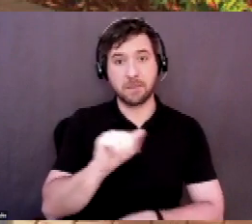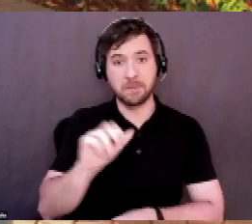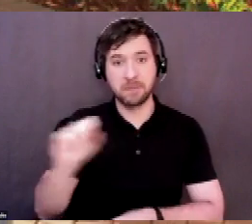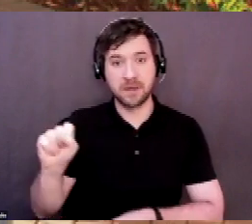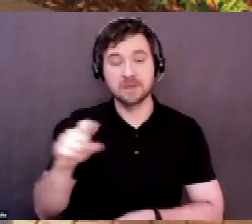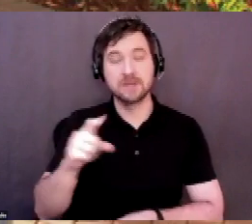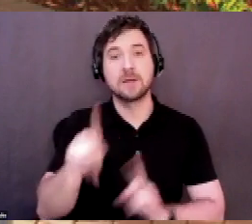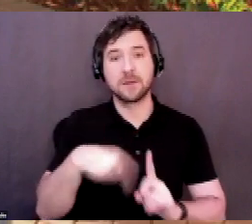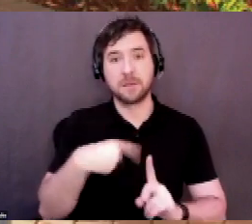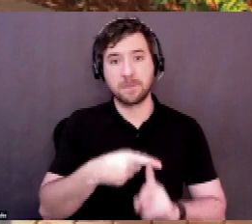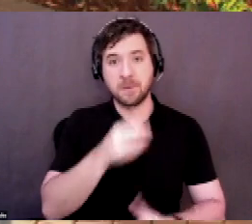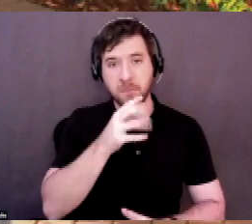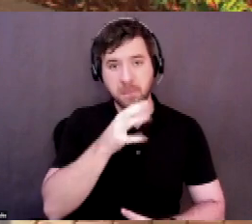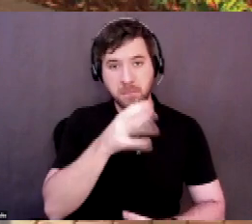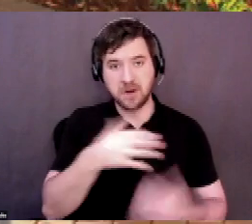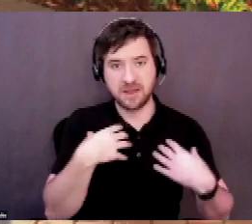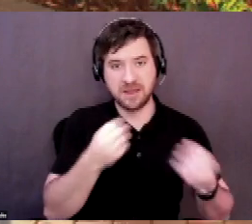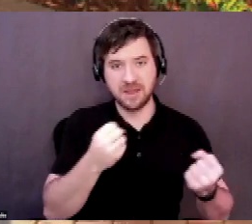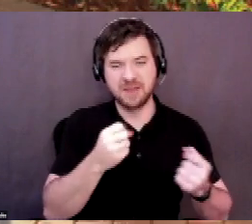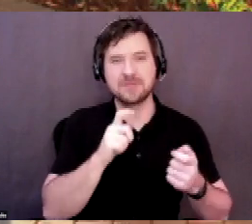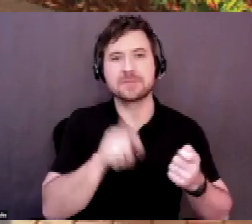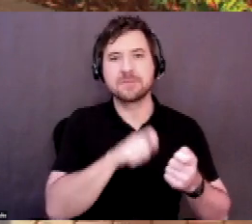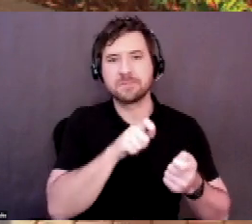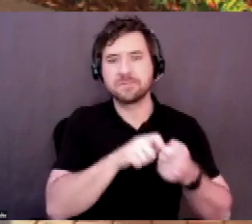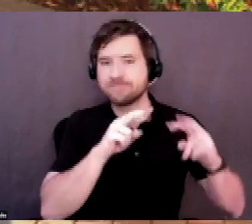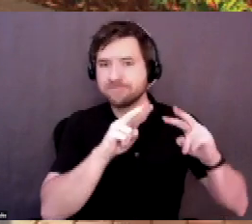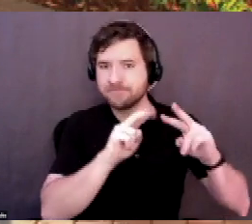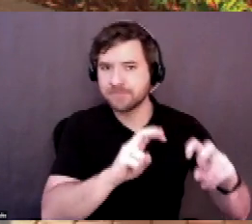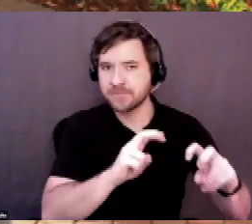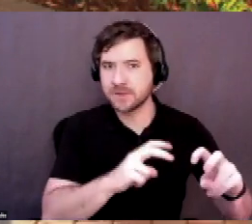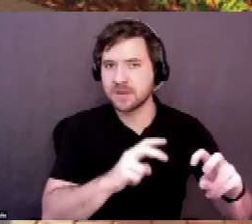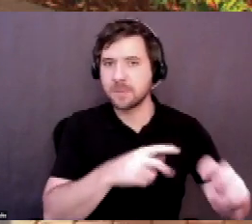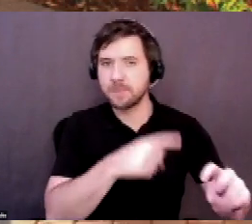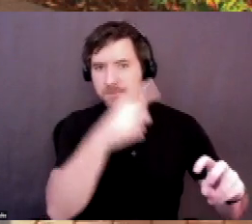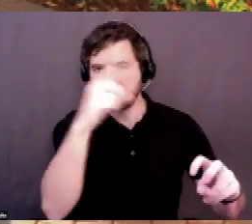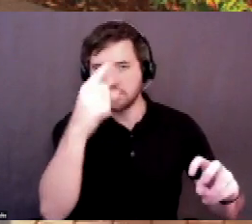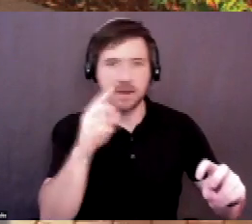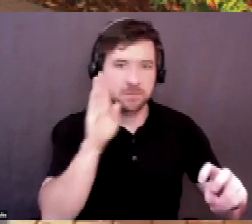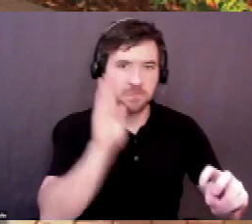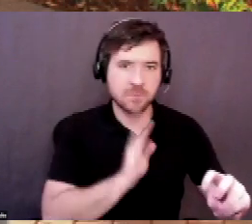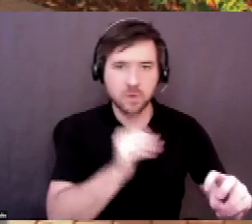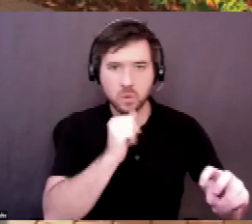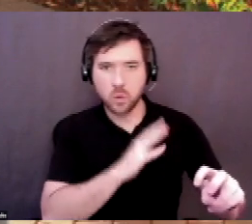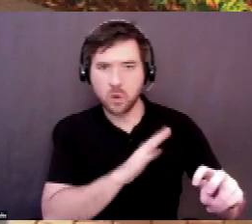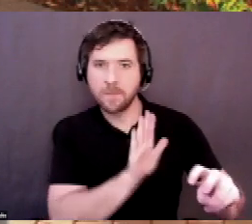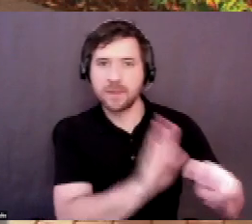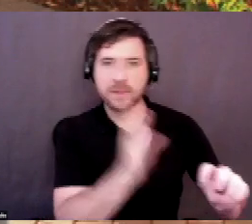at the experiences of black and brown women in our state. Because our maternal morbidity and